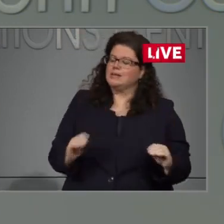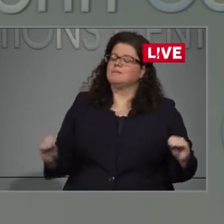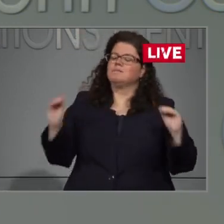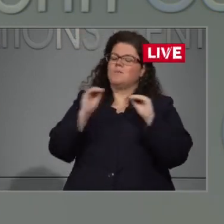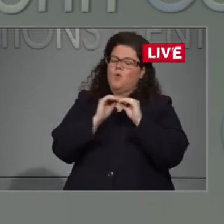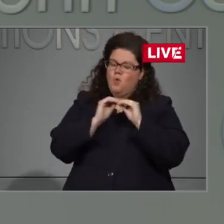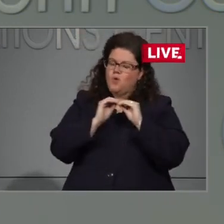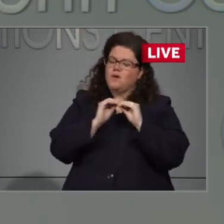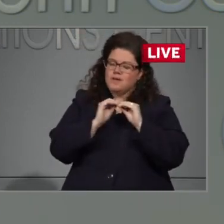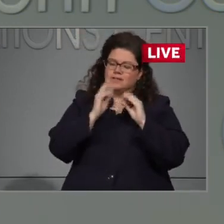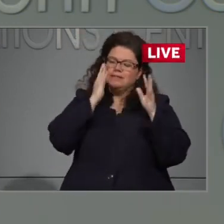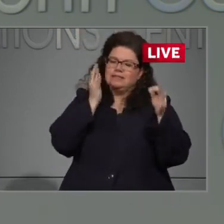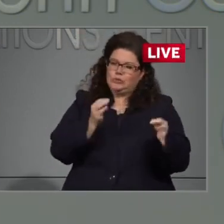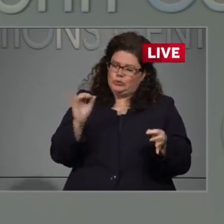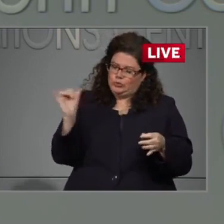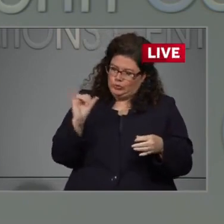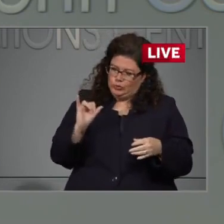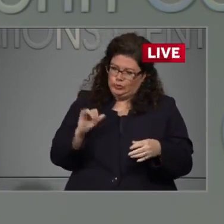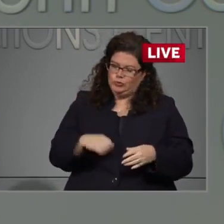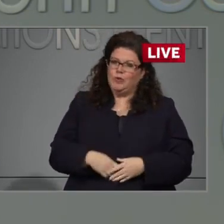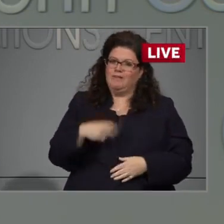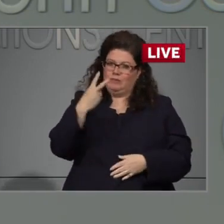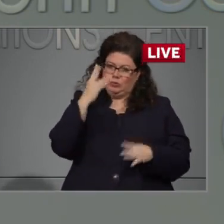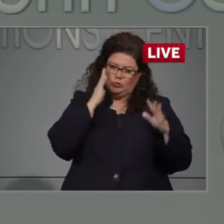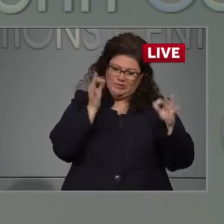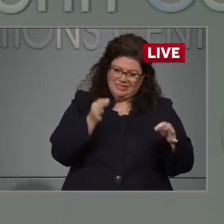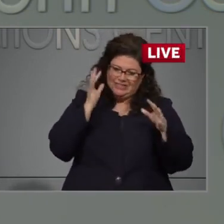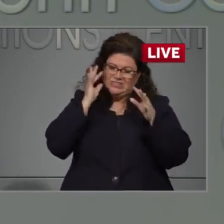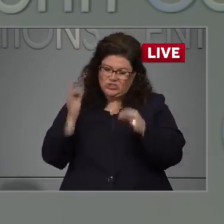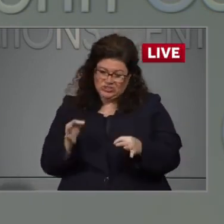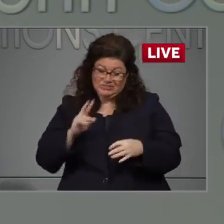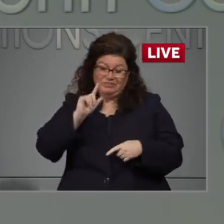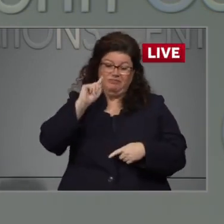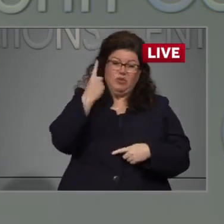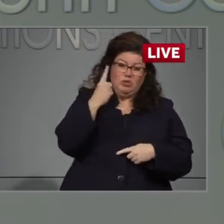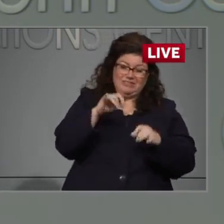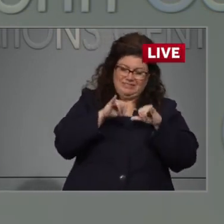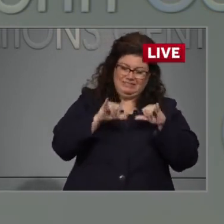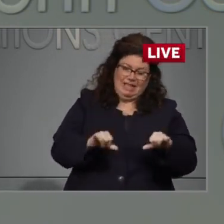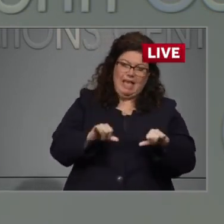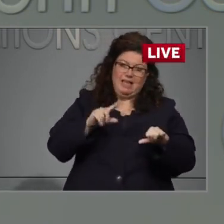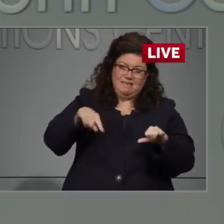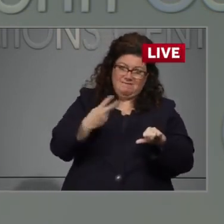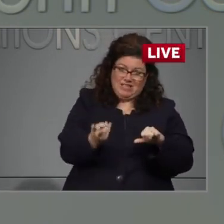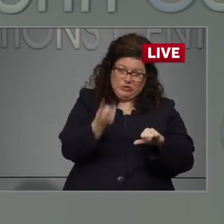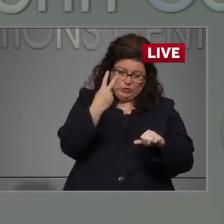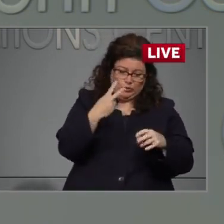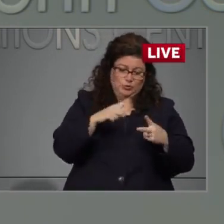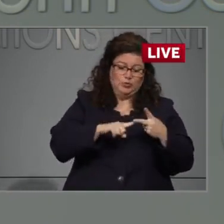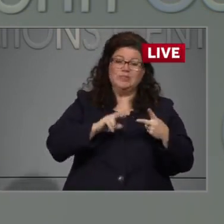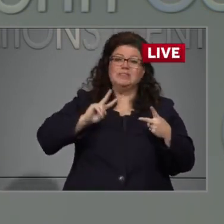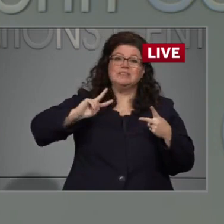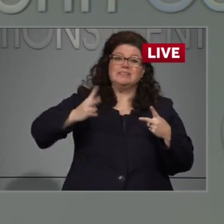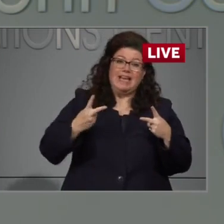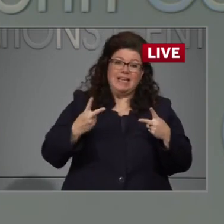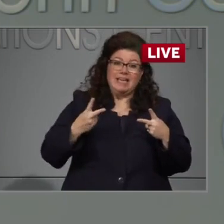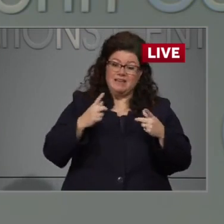BUT IT IS ONE OF TWO IMPORTANT DECISIONS THAT WE NEED TO MAKE TO EFFECTIVELY FIGHT THIS DISEASE.